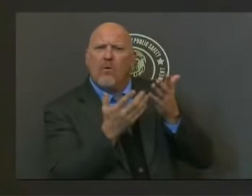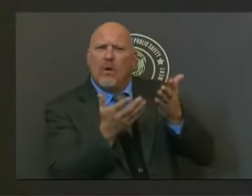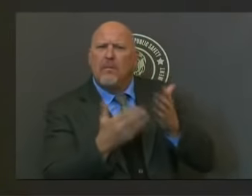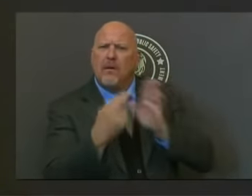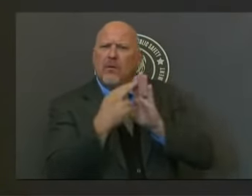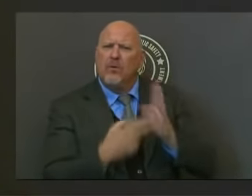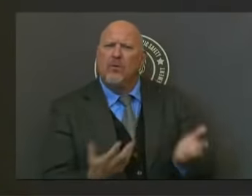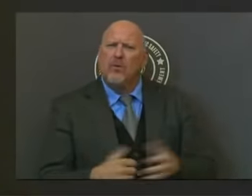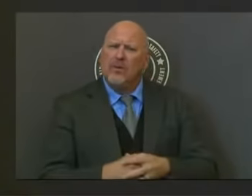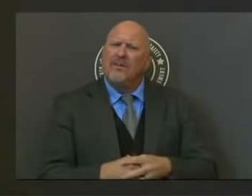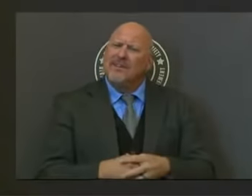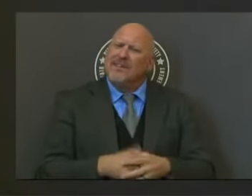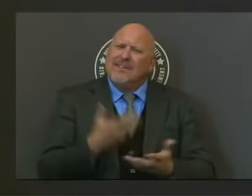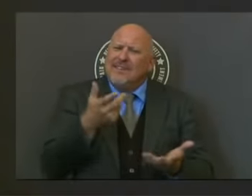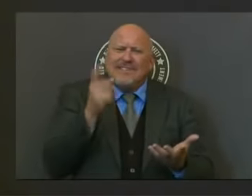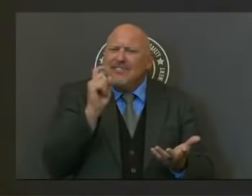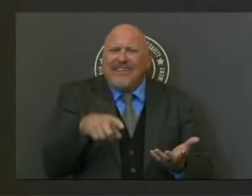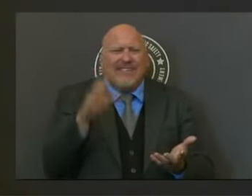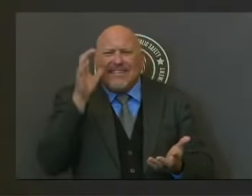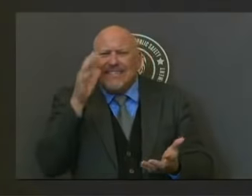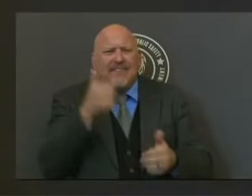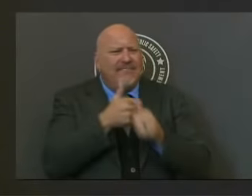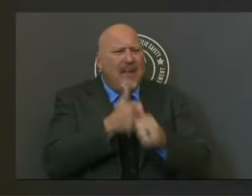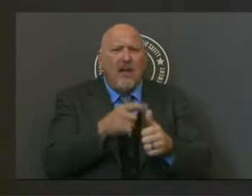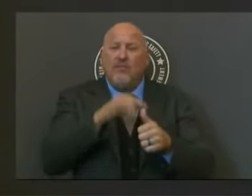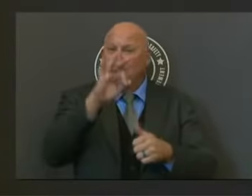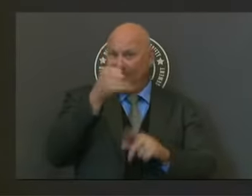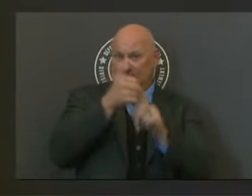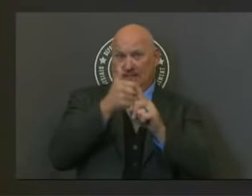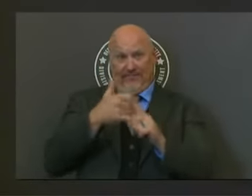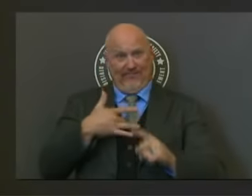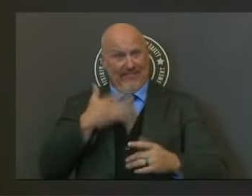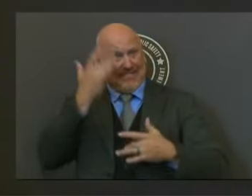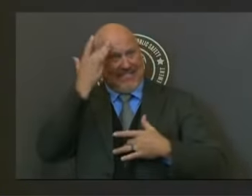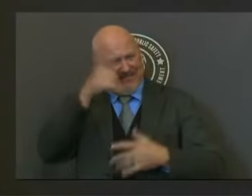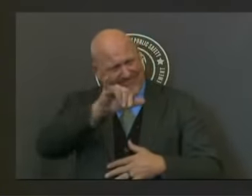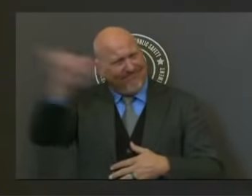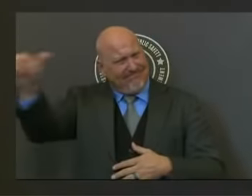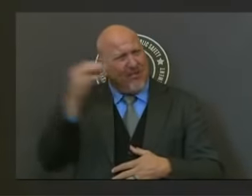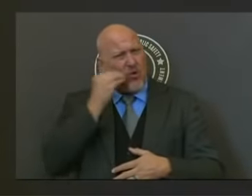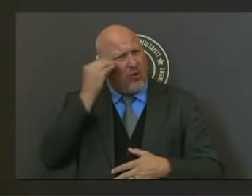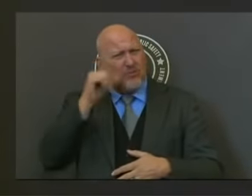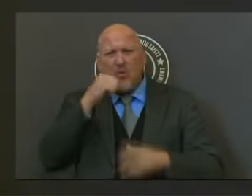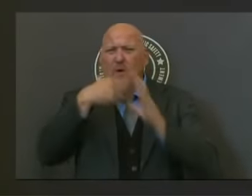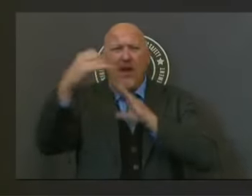protocols stay home when we're